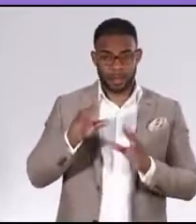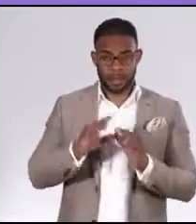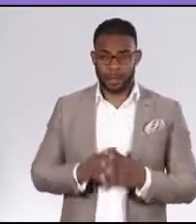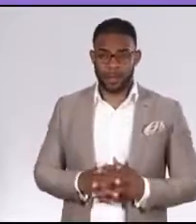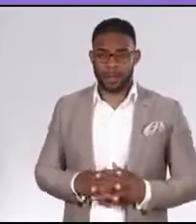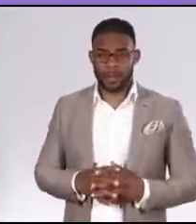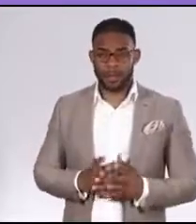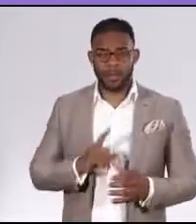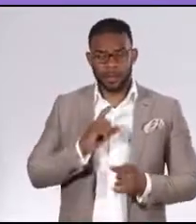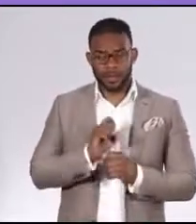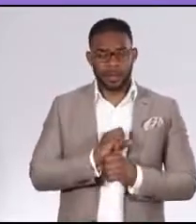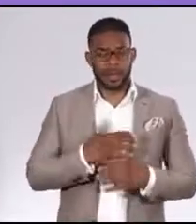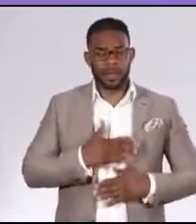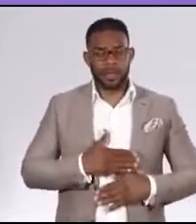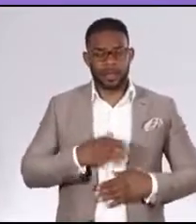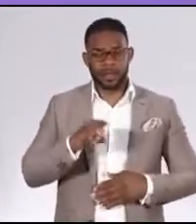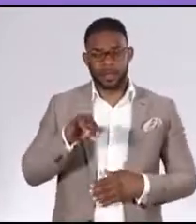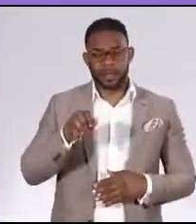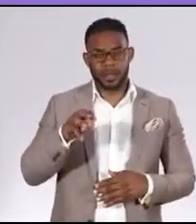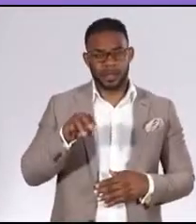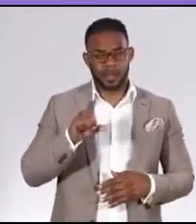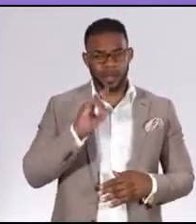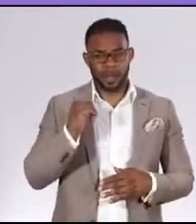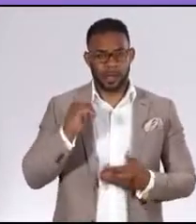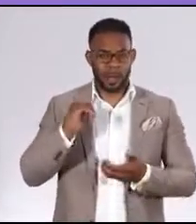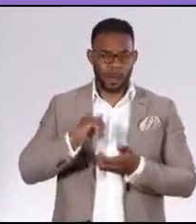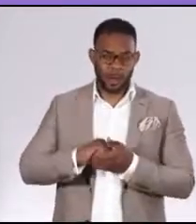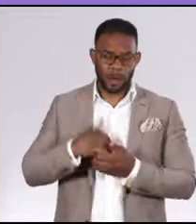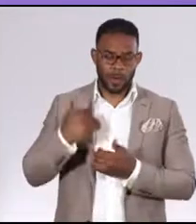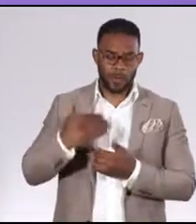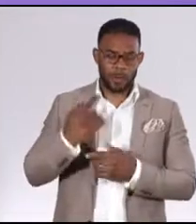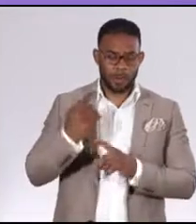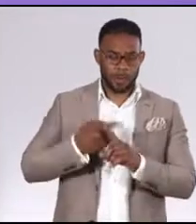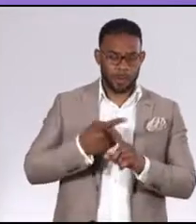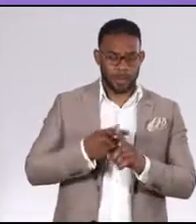We've really enjoyed james being our partner over the months leading up to today.